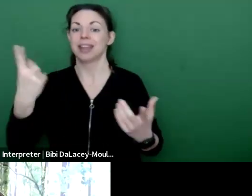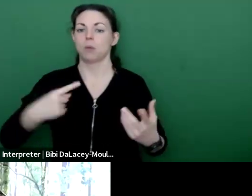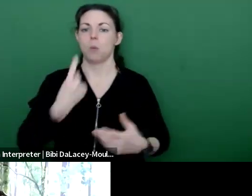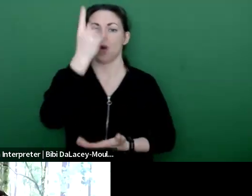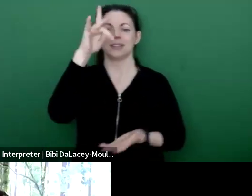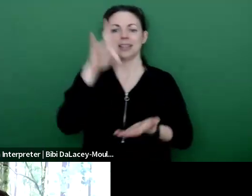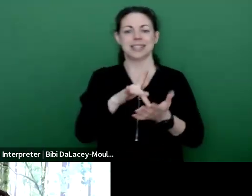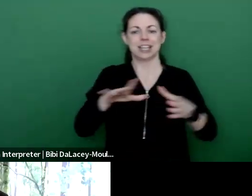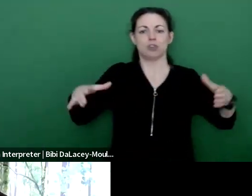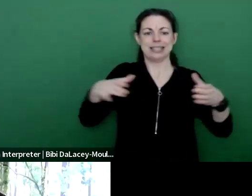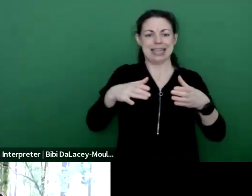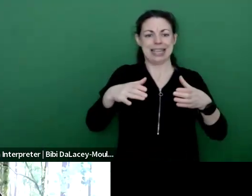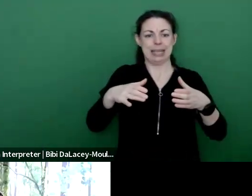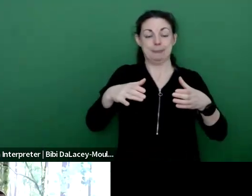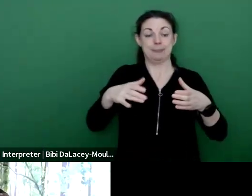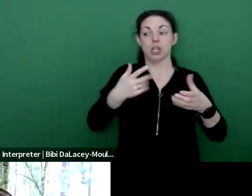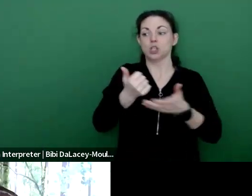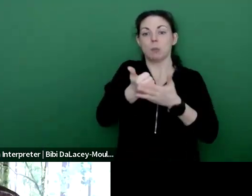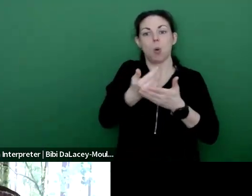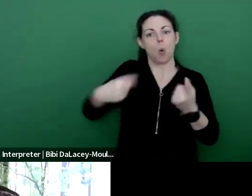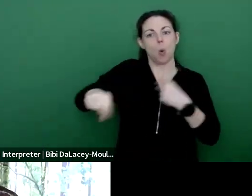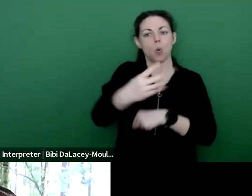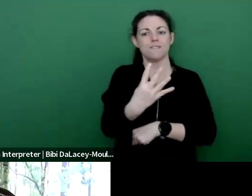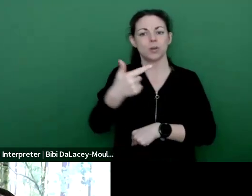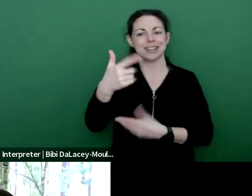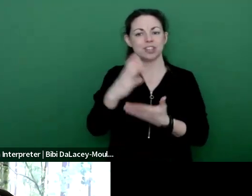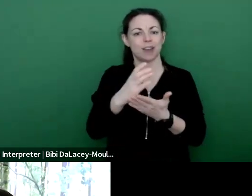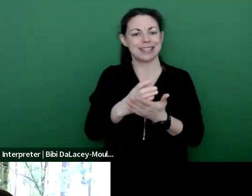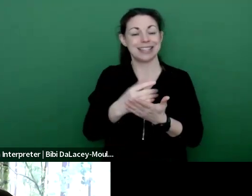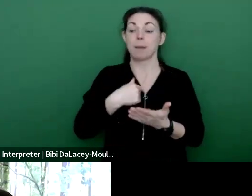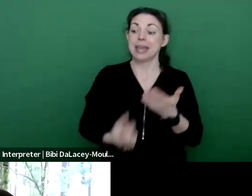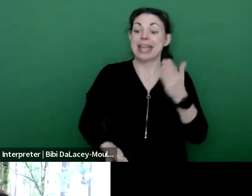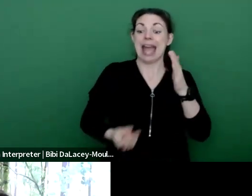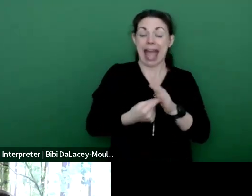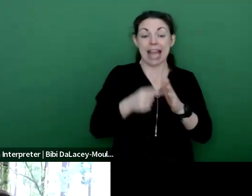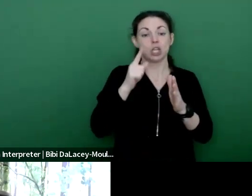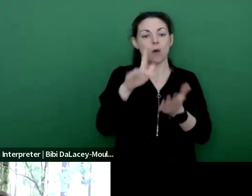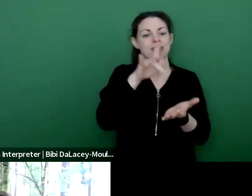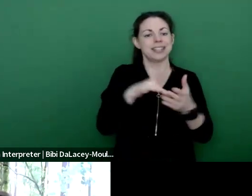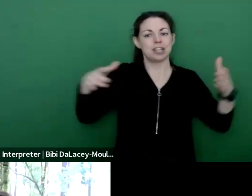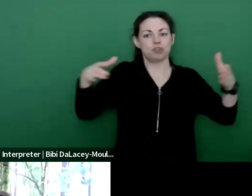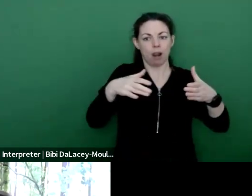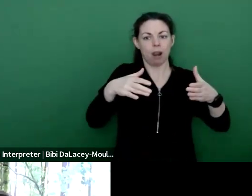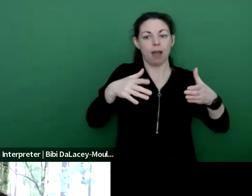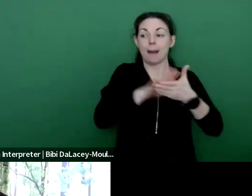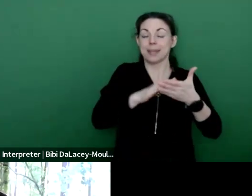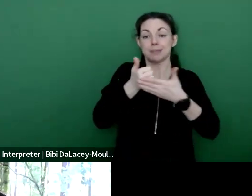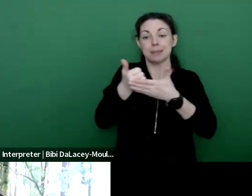So I'm head of EDI in the central team, meaning that I cover the entire of the UK and Crown dependencies as well.